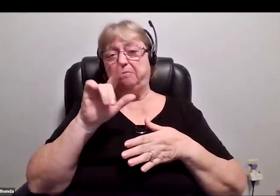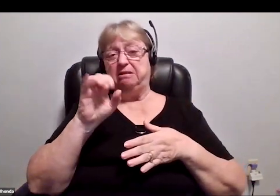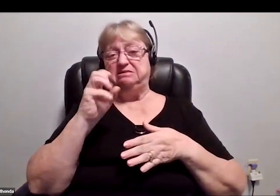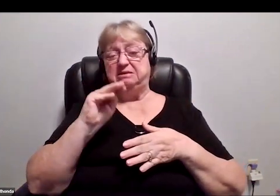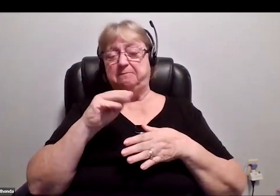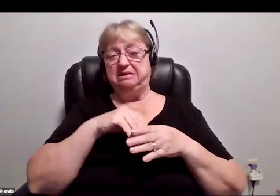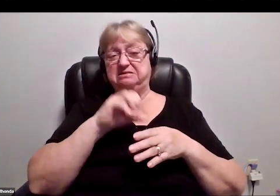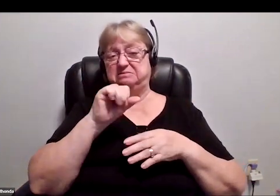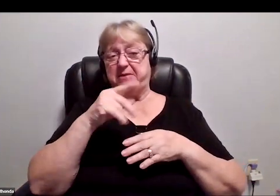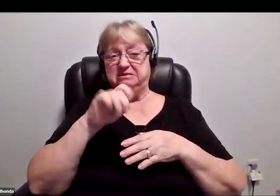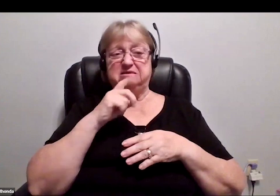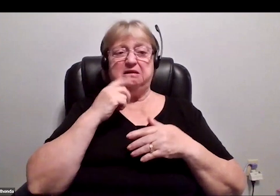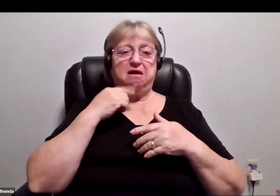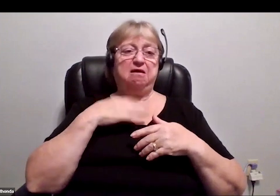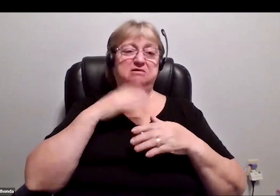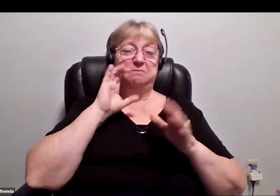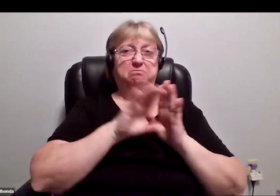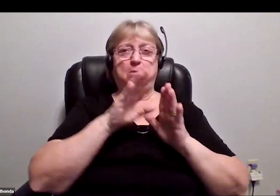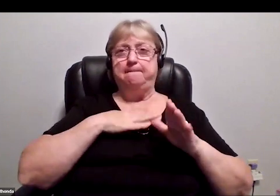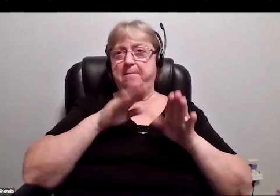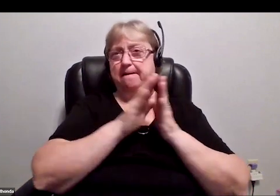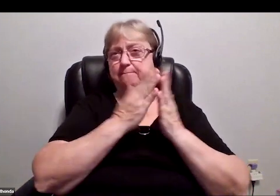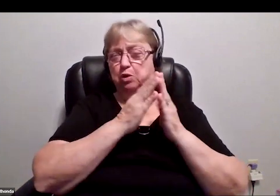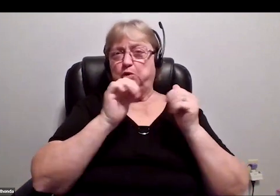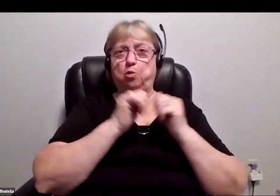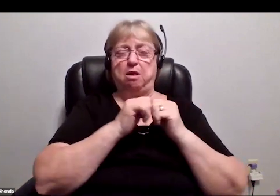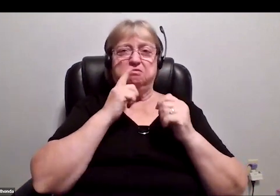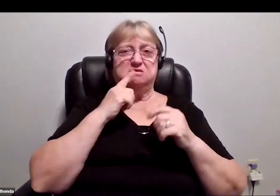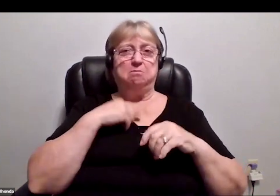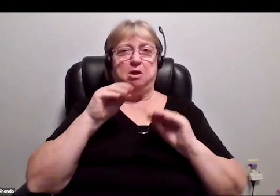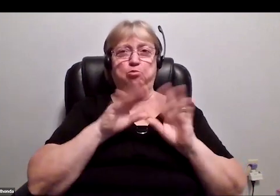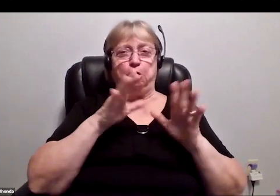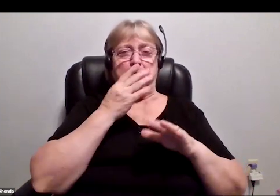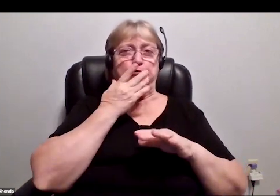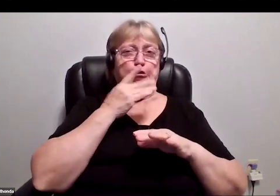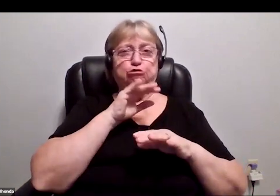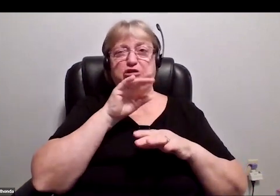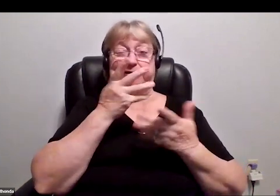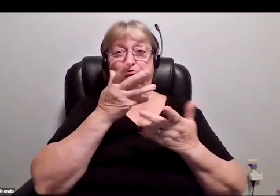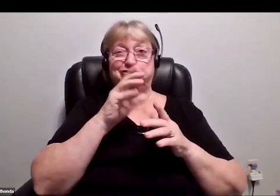of brightly colored wingdings with disability things, and then there's one of the images from my book